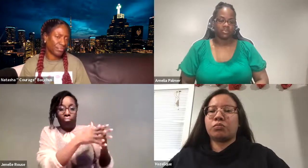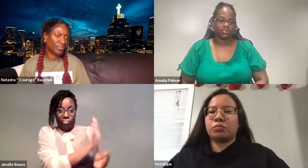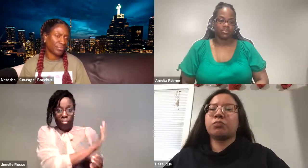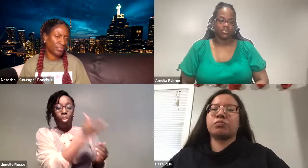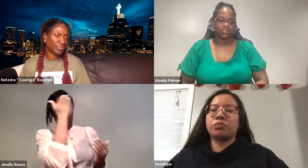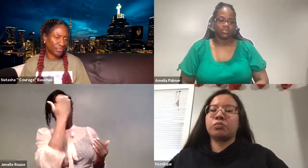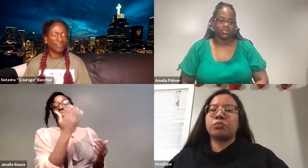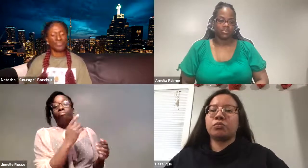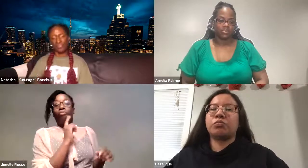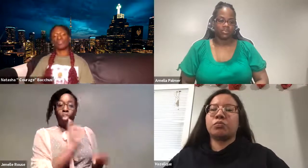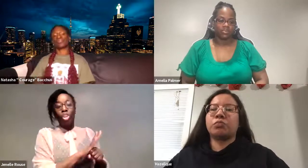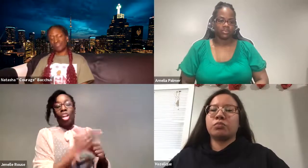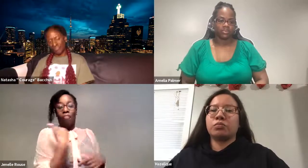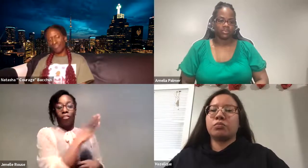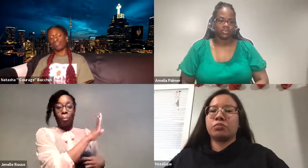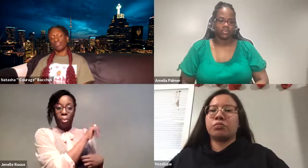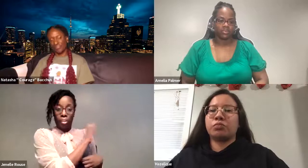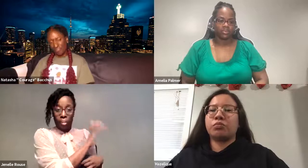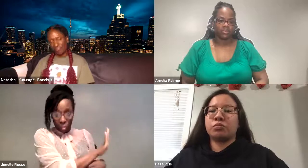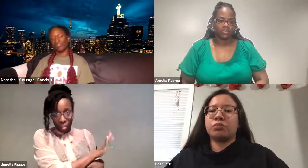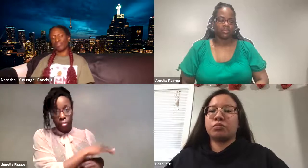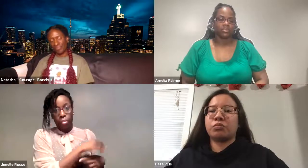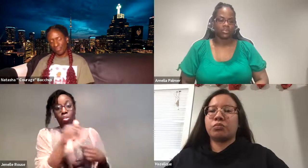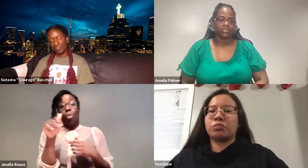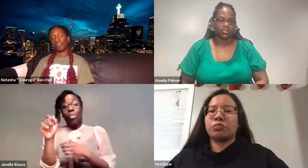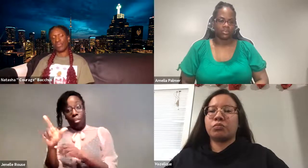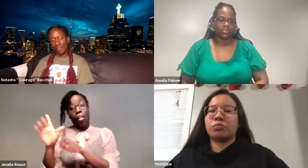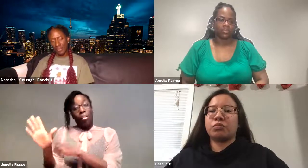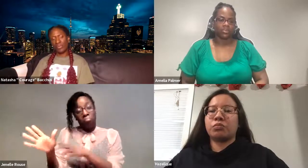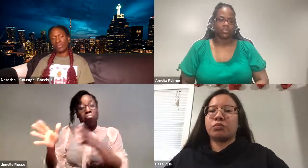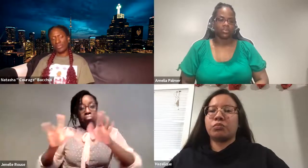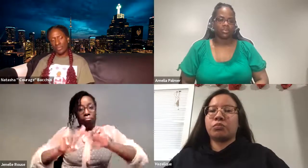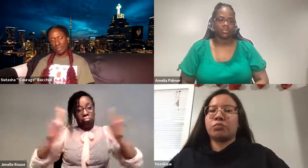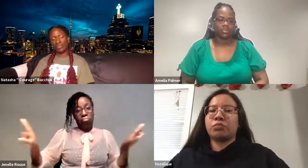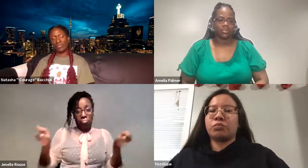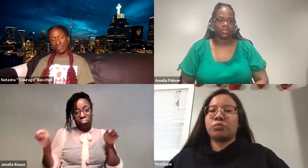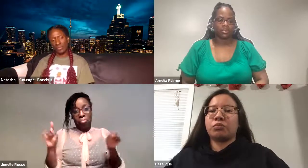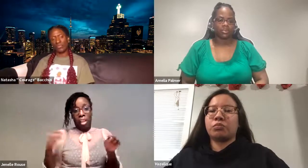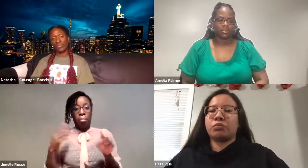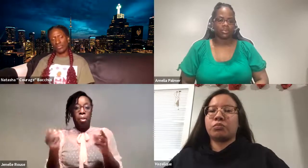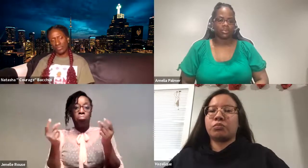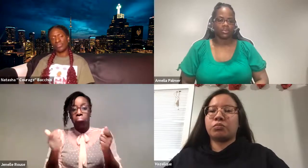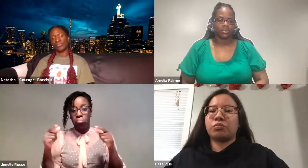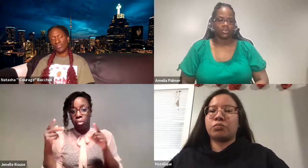there's a lot of research there and a lot of recognition in the states but canada not so much